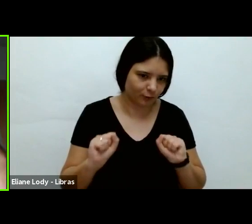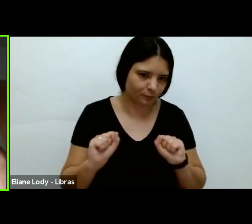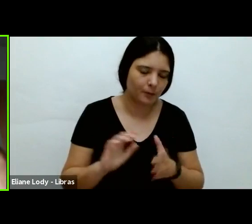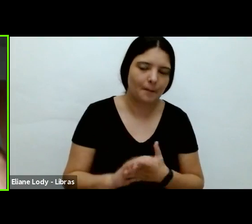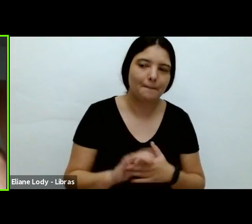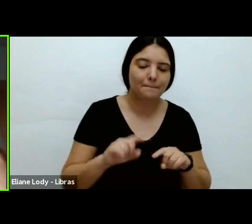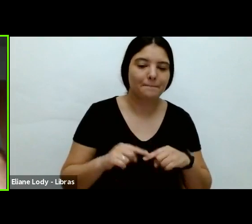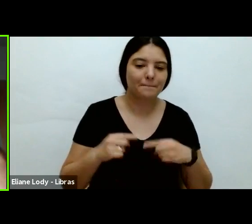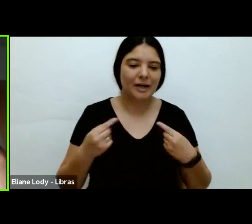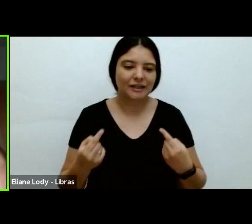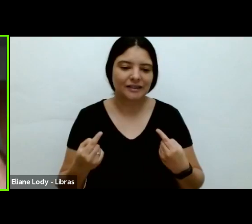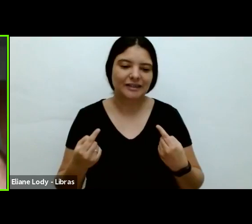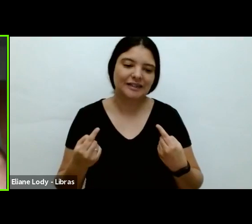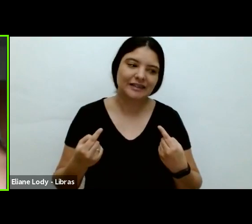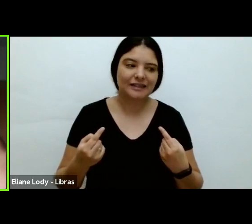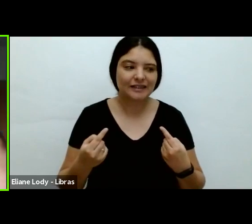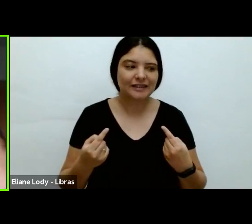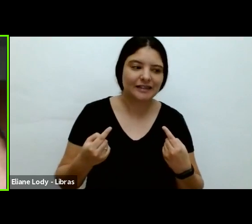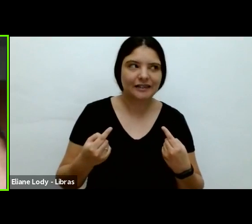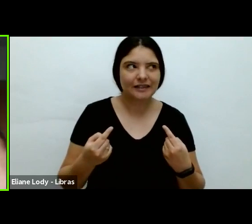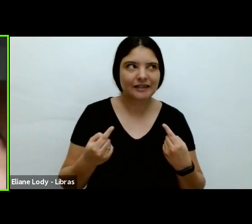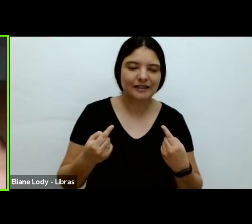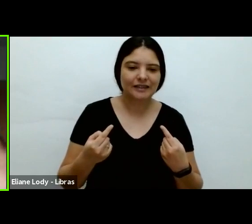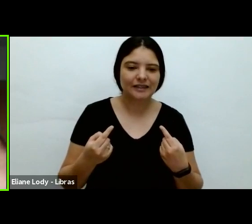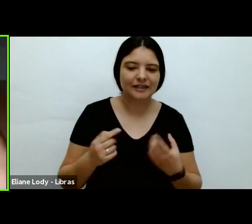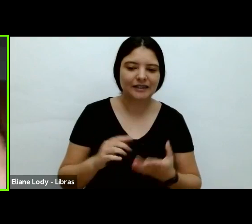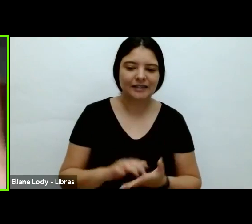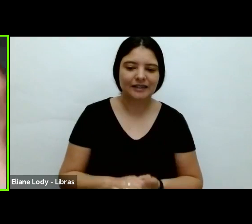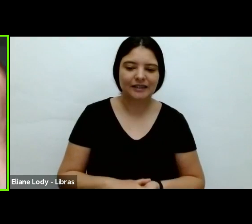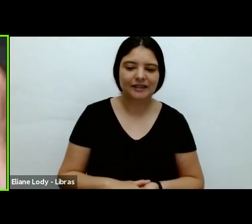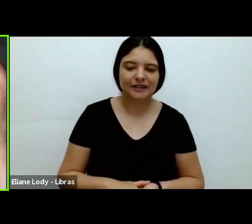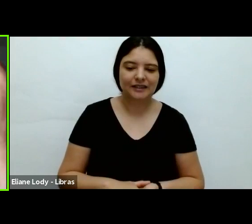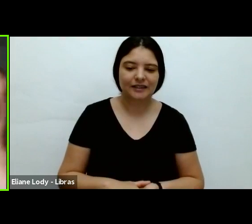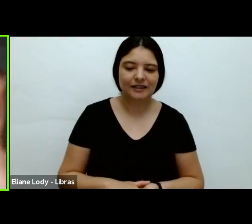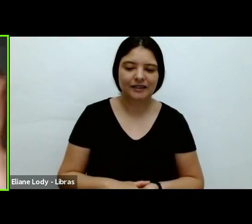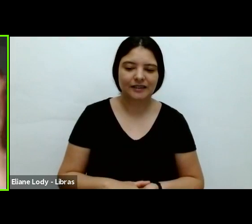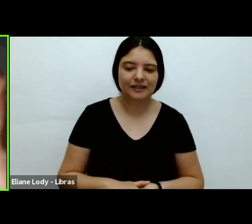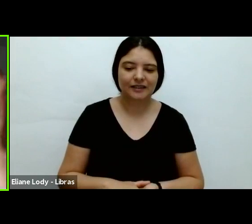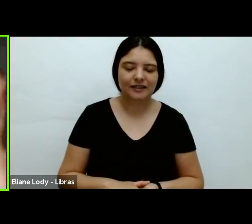But the. But the maybe I could.